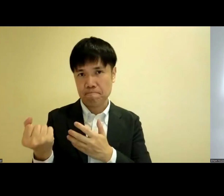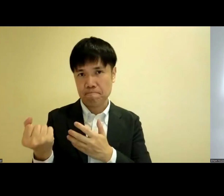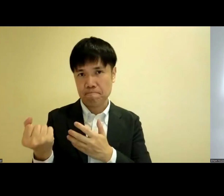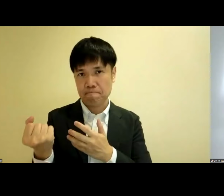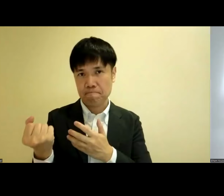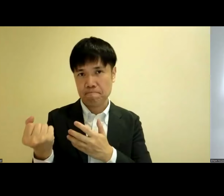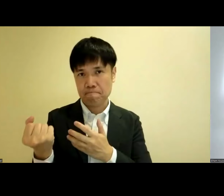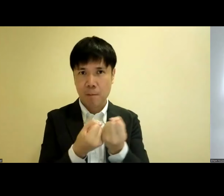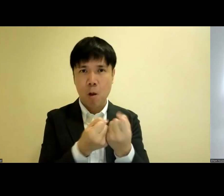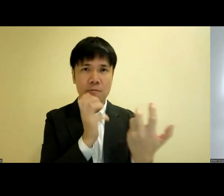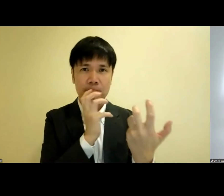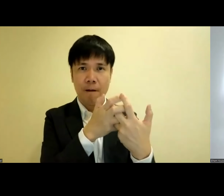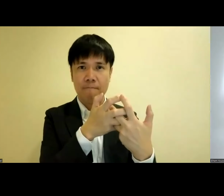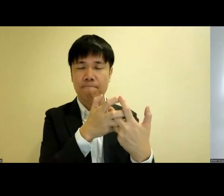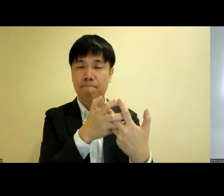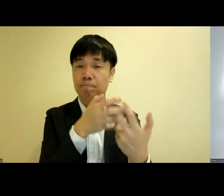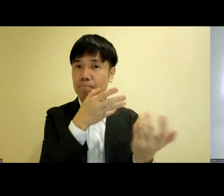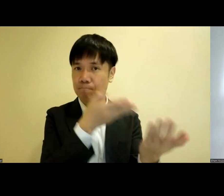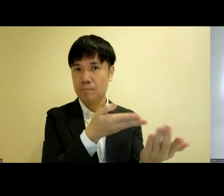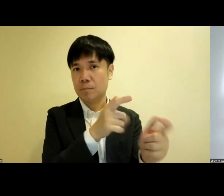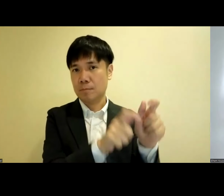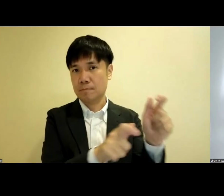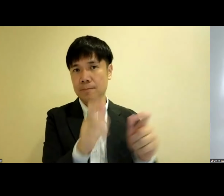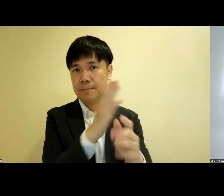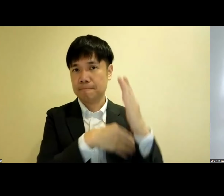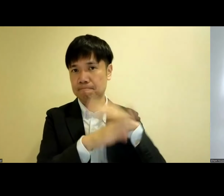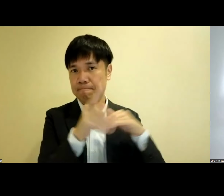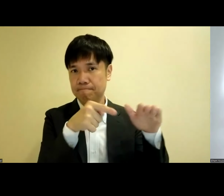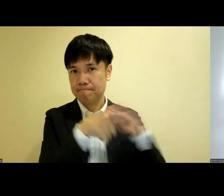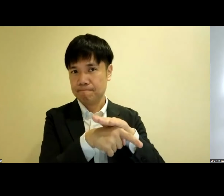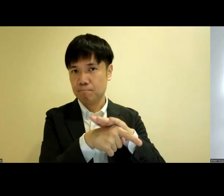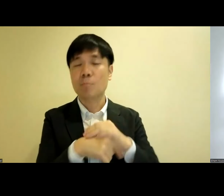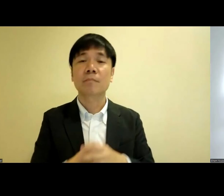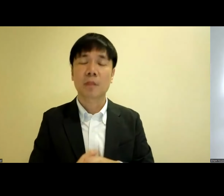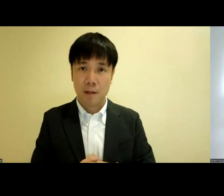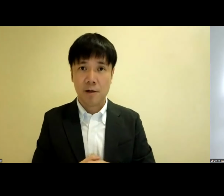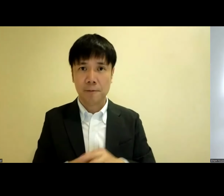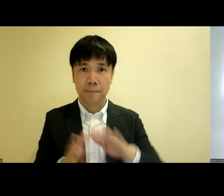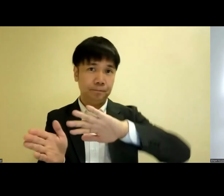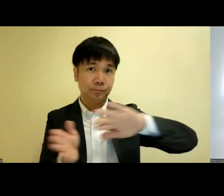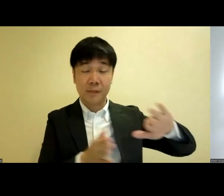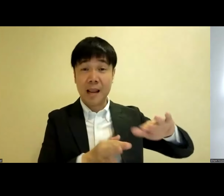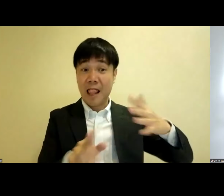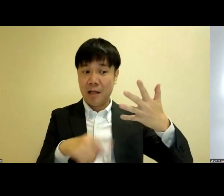One particular situation we have been experiencing in Europe is with the case of the refugees